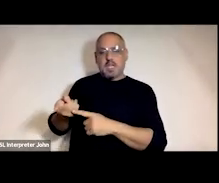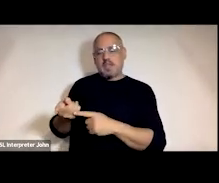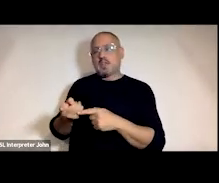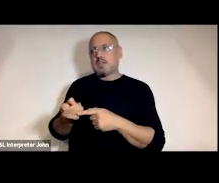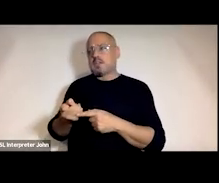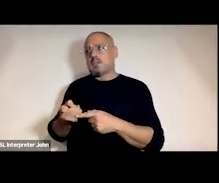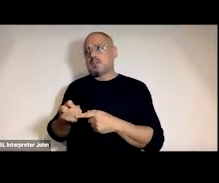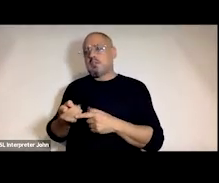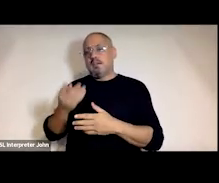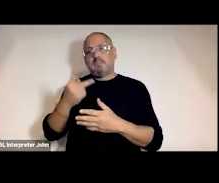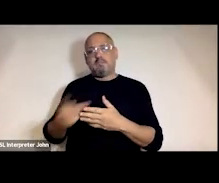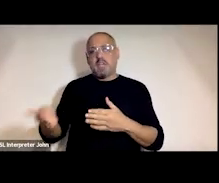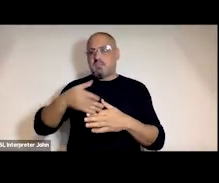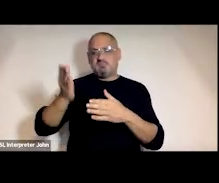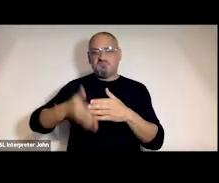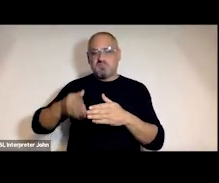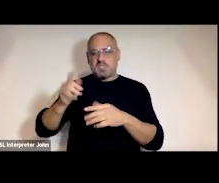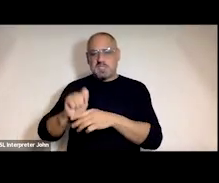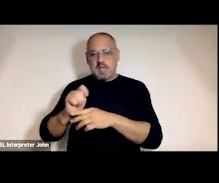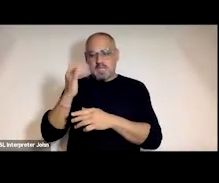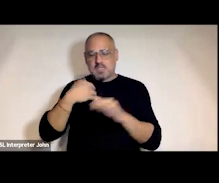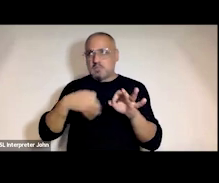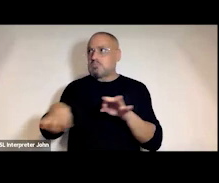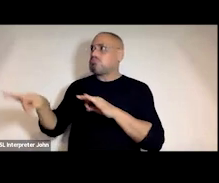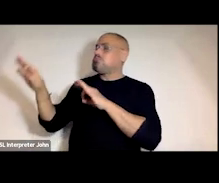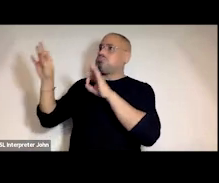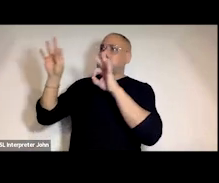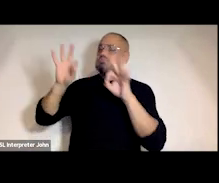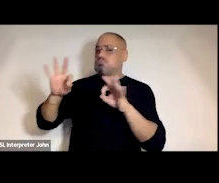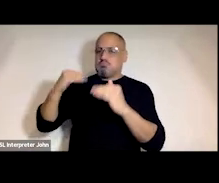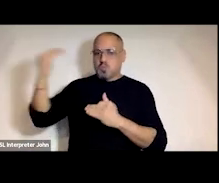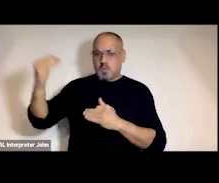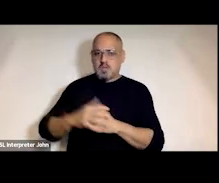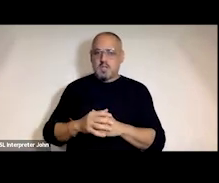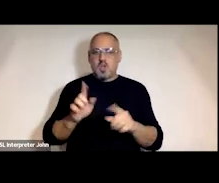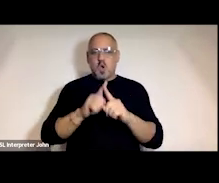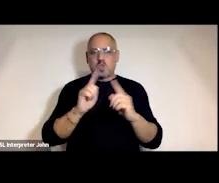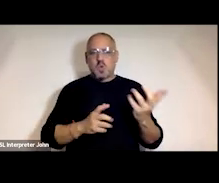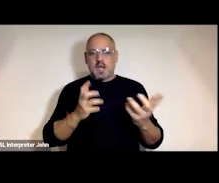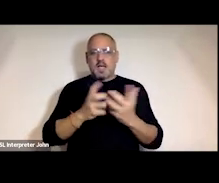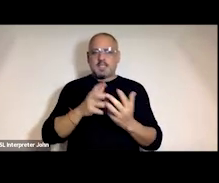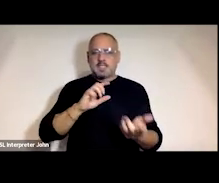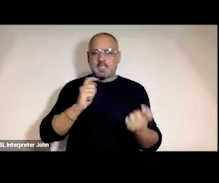Do they fail to complete tasks because they're so distracted? And then adapt and manage oneself,